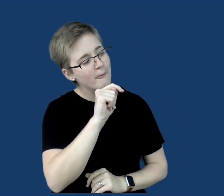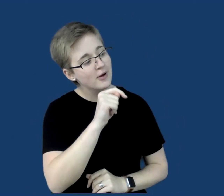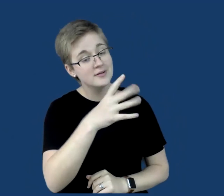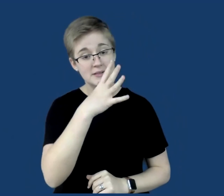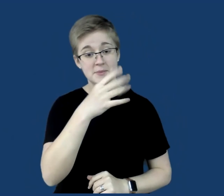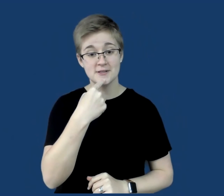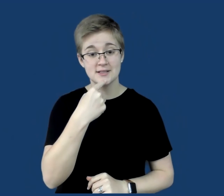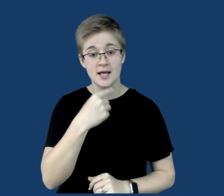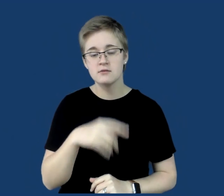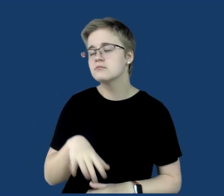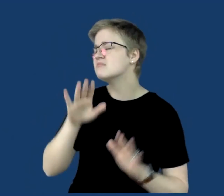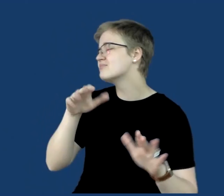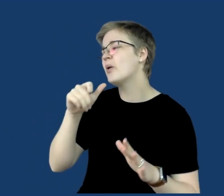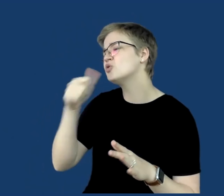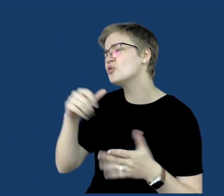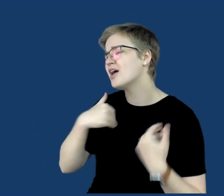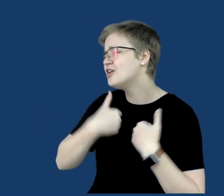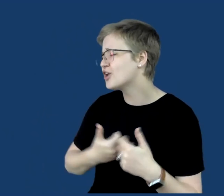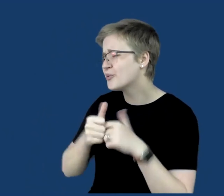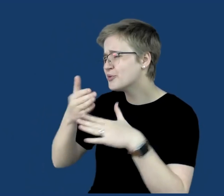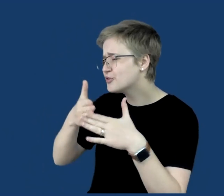“Don’t get all tired out with that wood,” his father said.